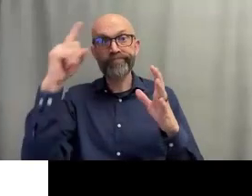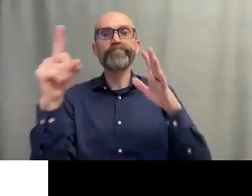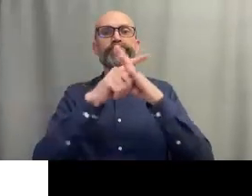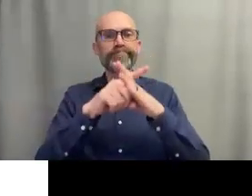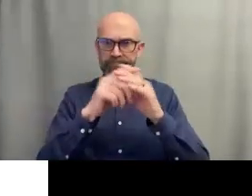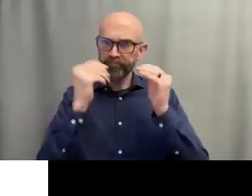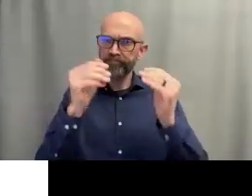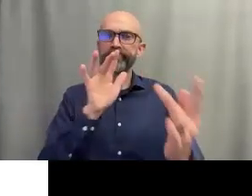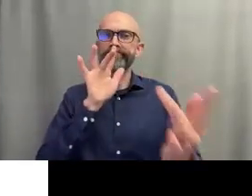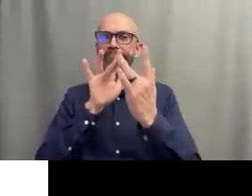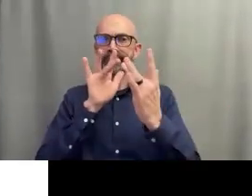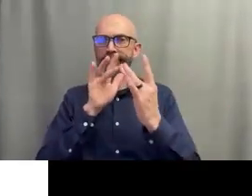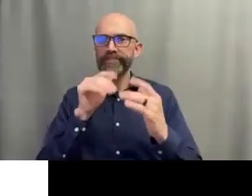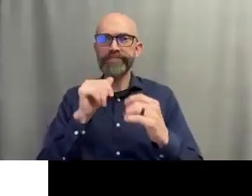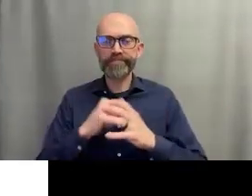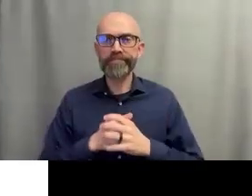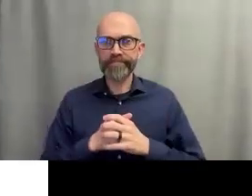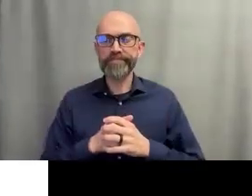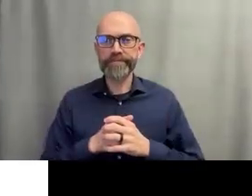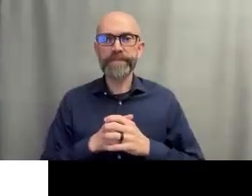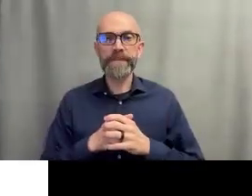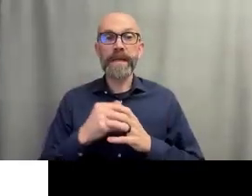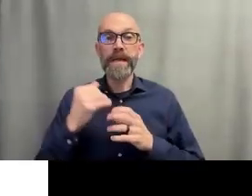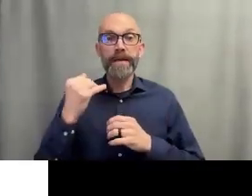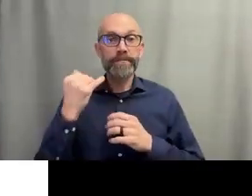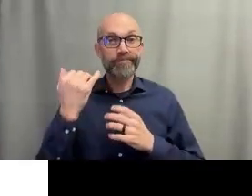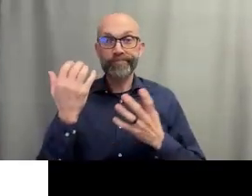Just, yeah, don't hesitate to reach out if you have questions about grant